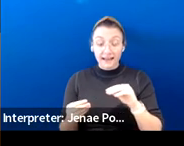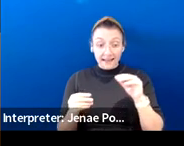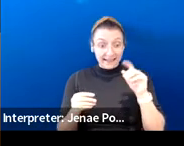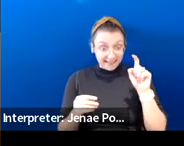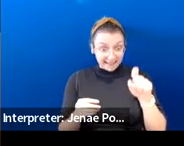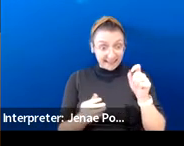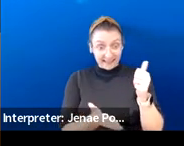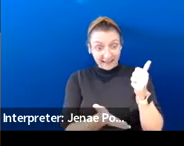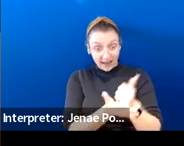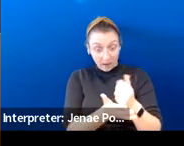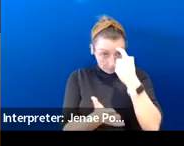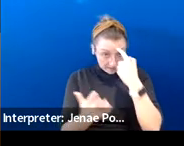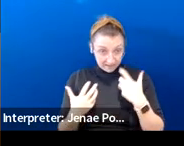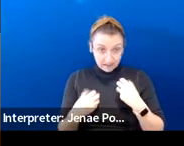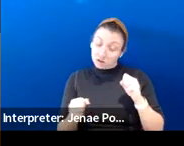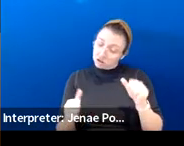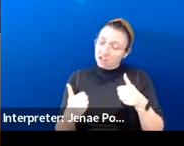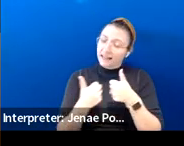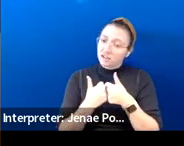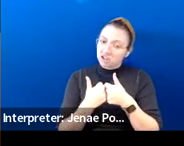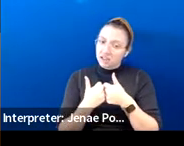And the most challenging part, accepting that you need that you need help